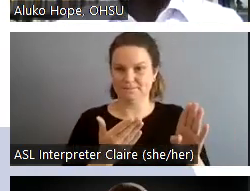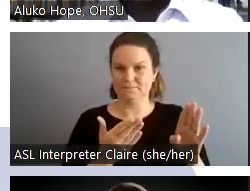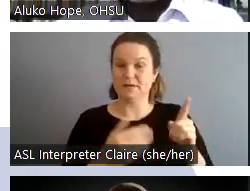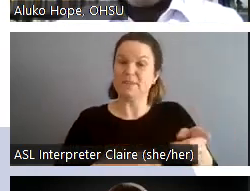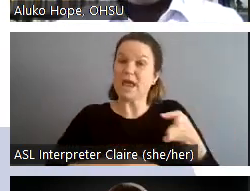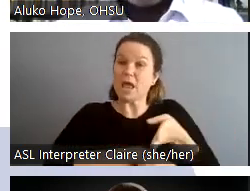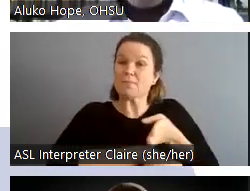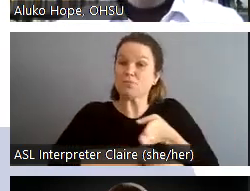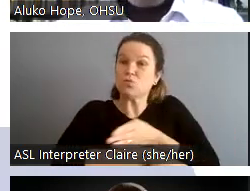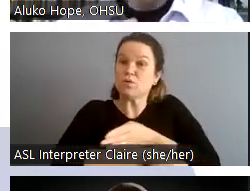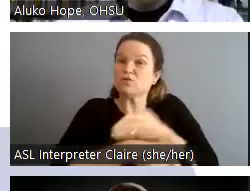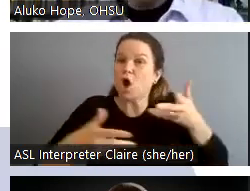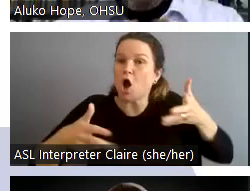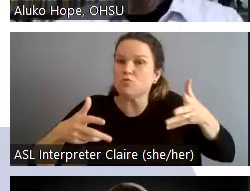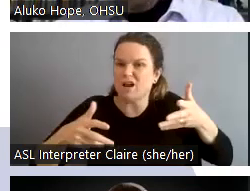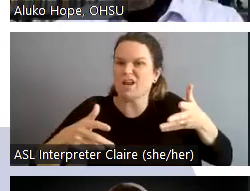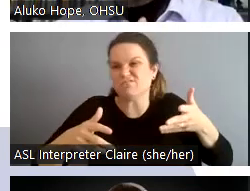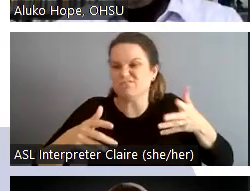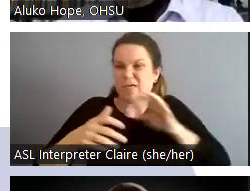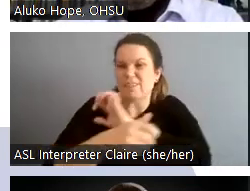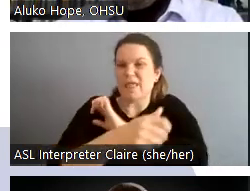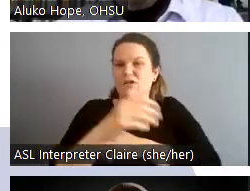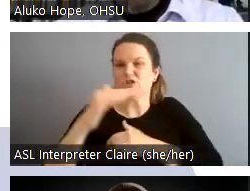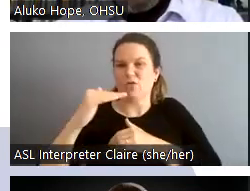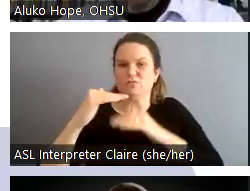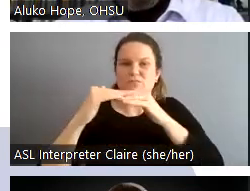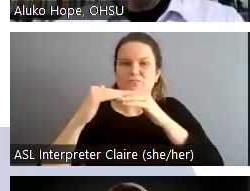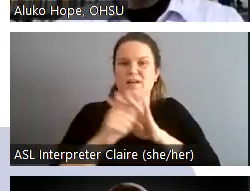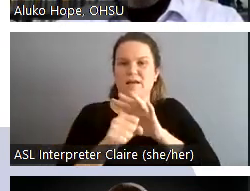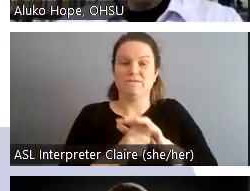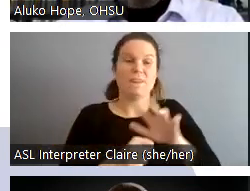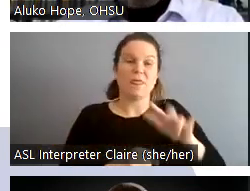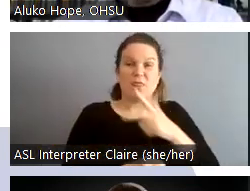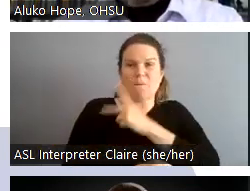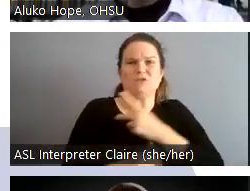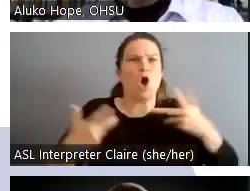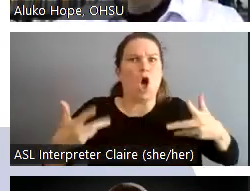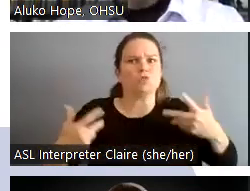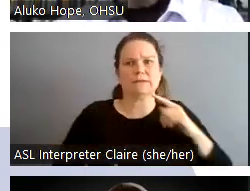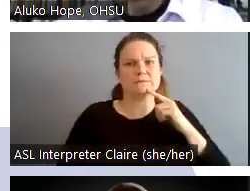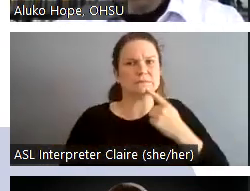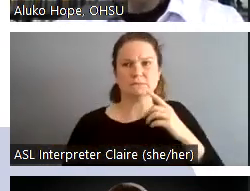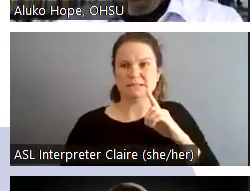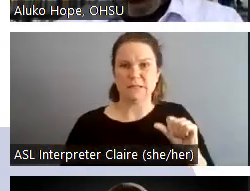physical symptoms had improved enough. The third patient was so disabled already that really the physical